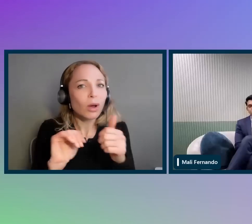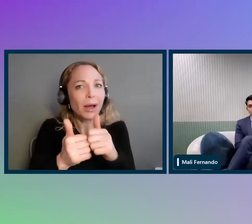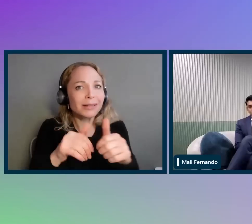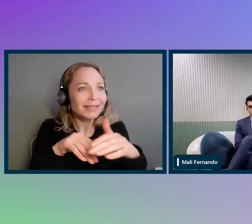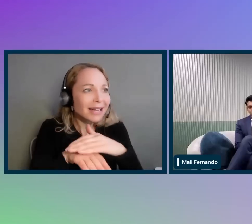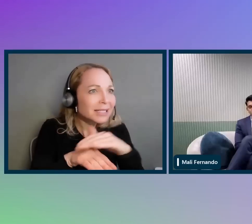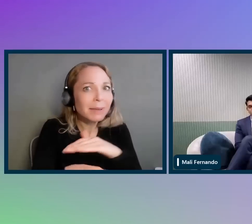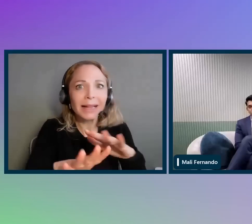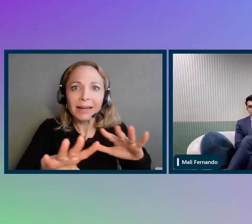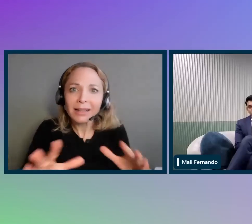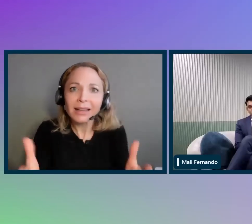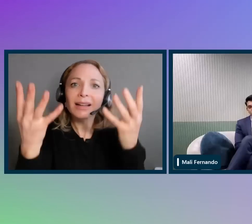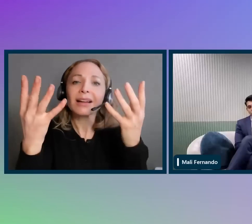that would perhaps help them?